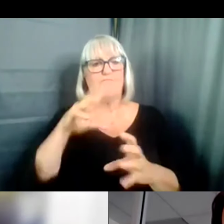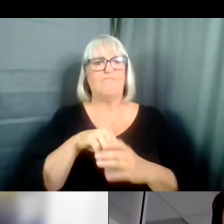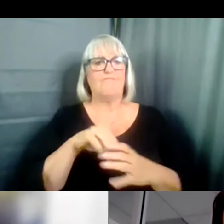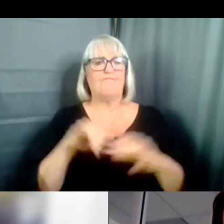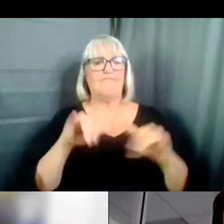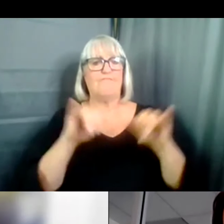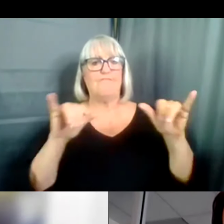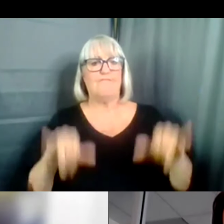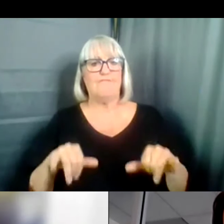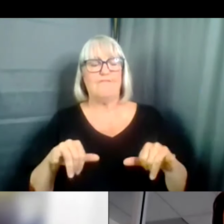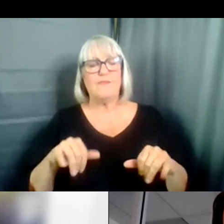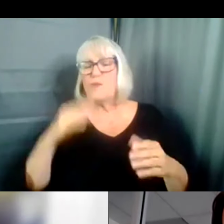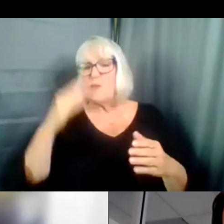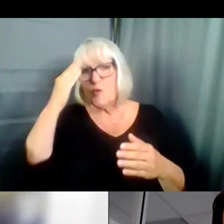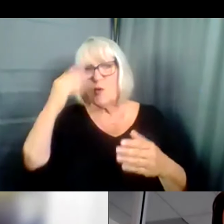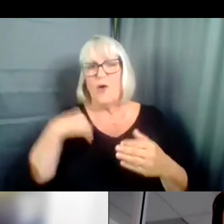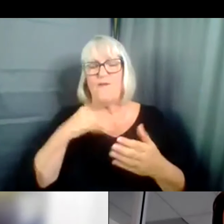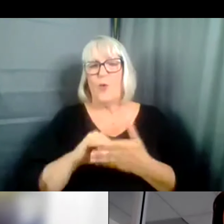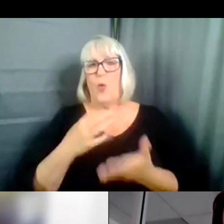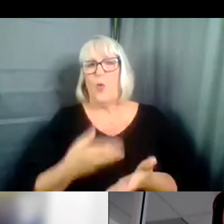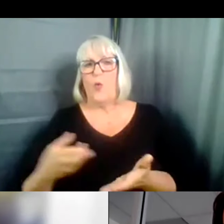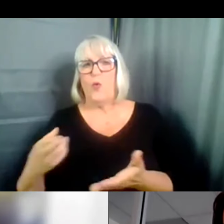committed to this pilot and seeing it be